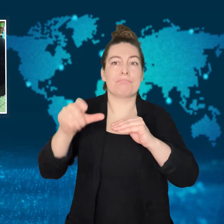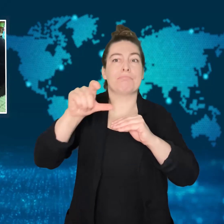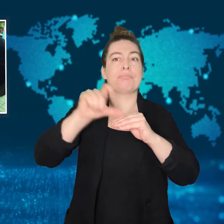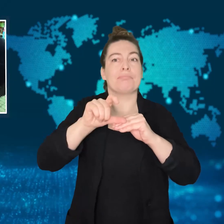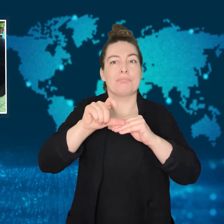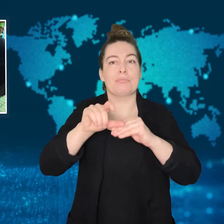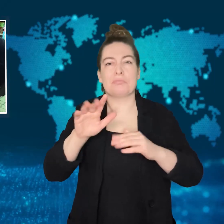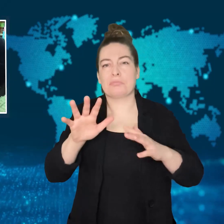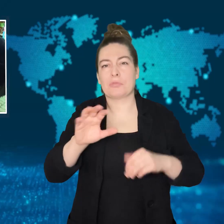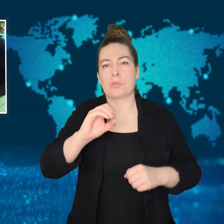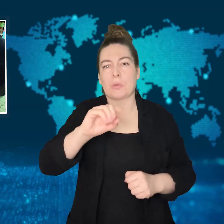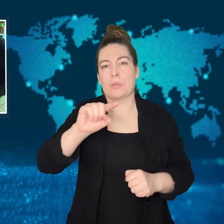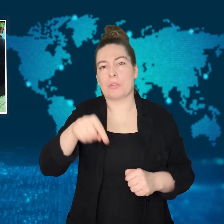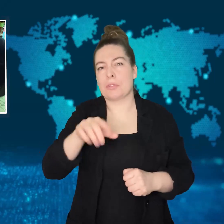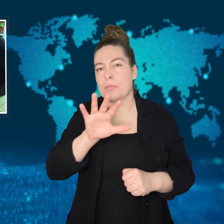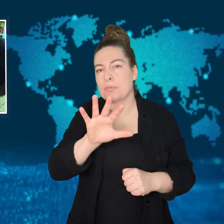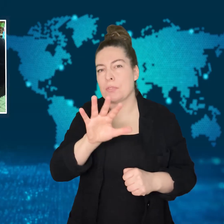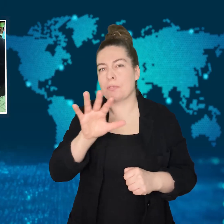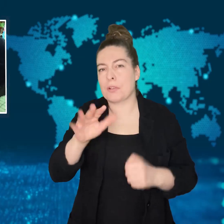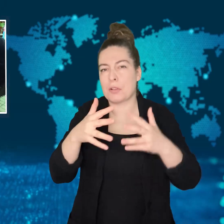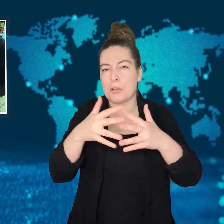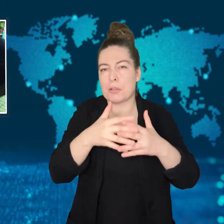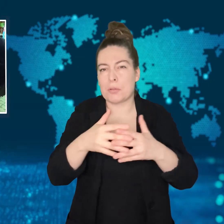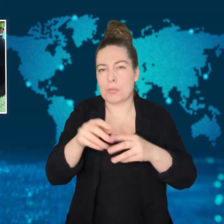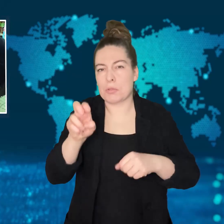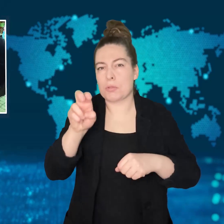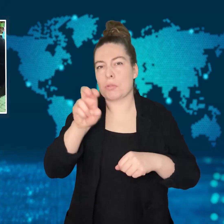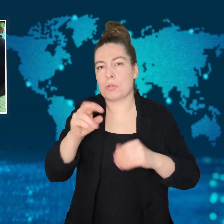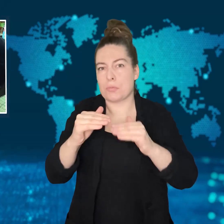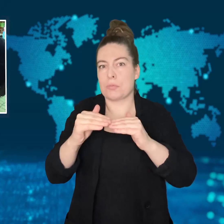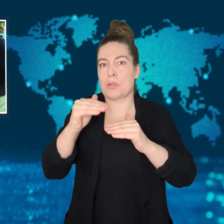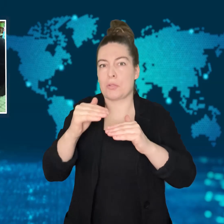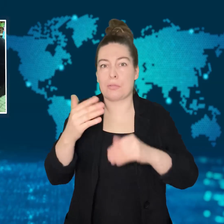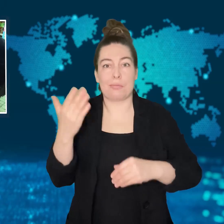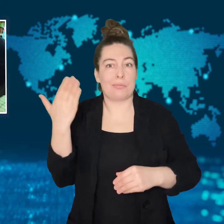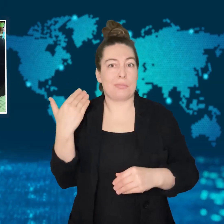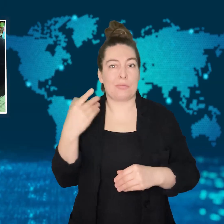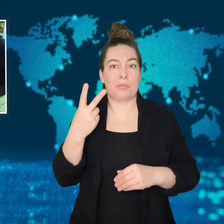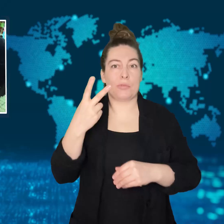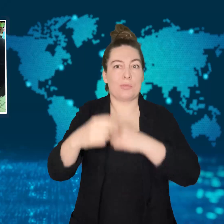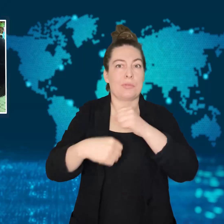That price was approximately $0.55 cents more